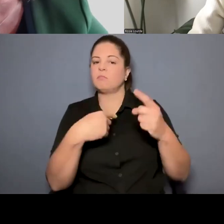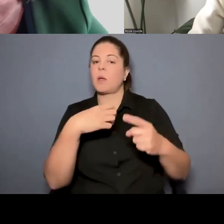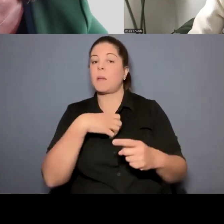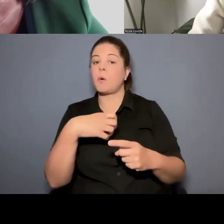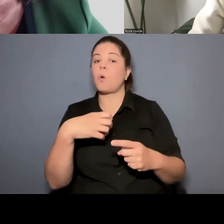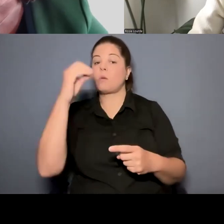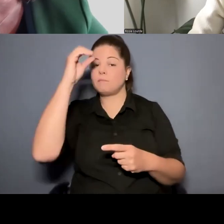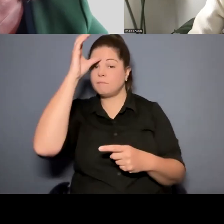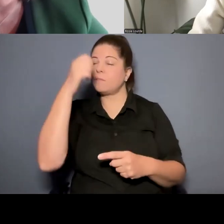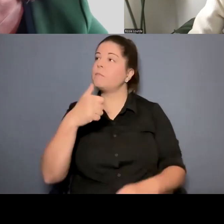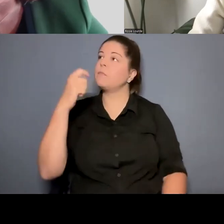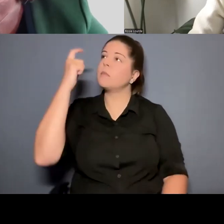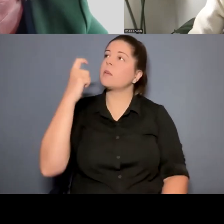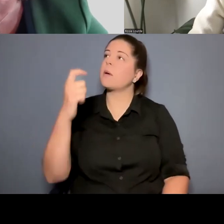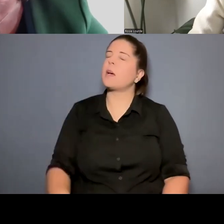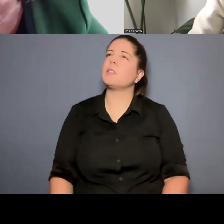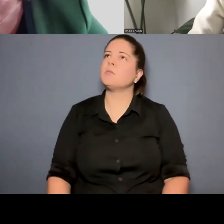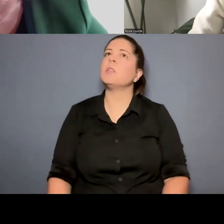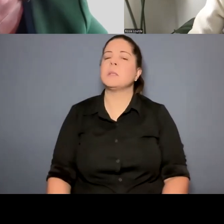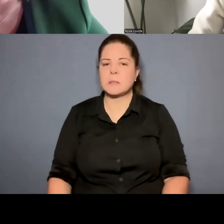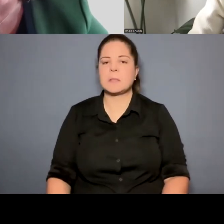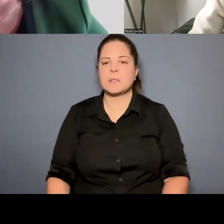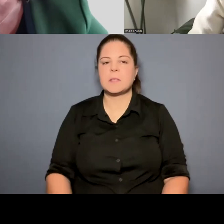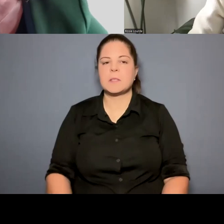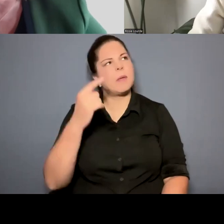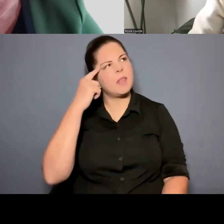about it for a while and you might come back and think no, I really want to do something.